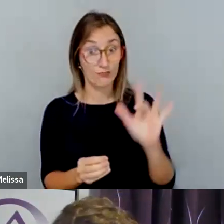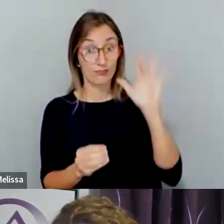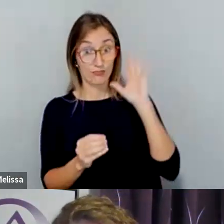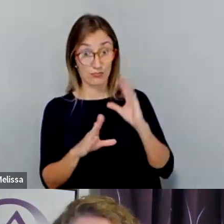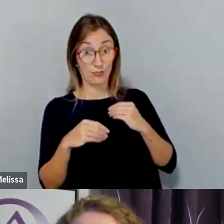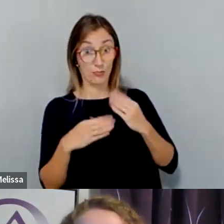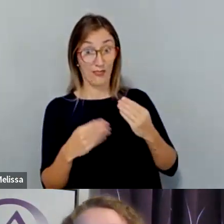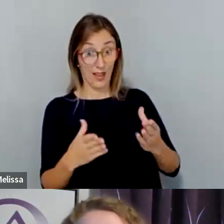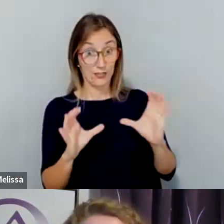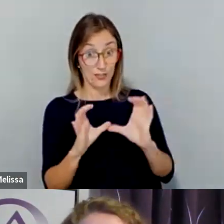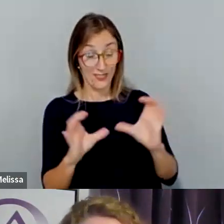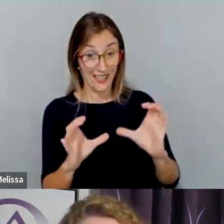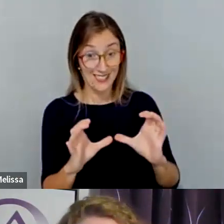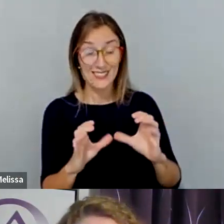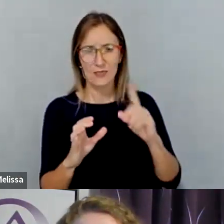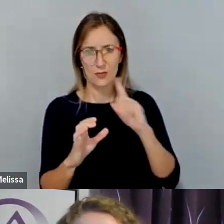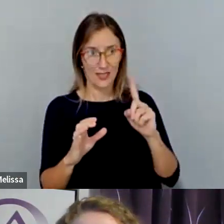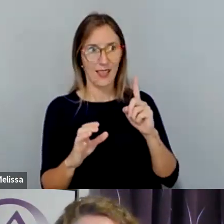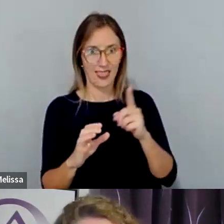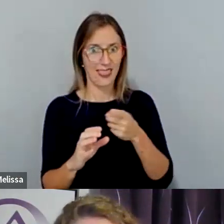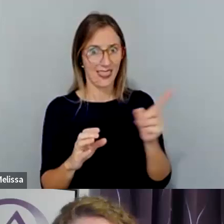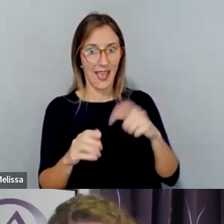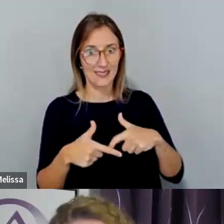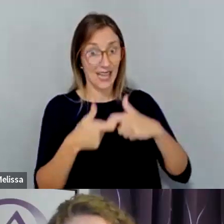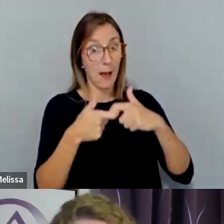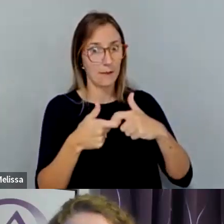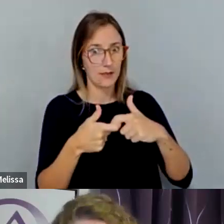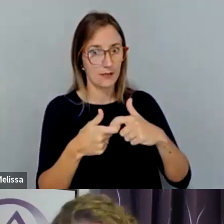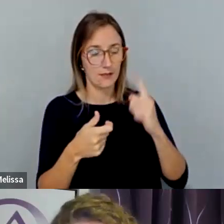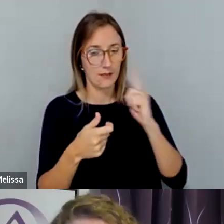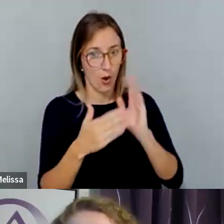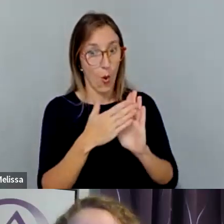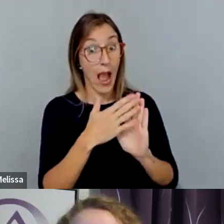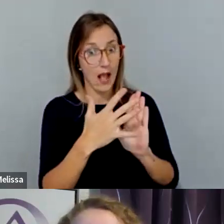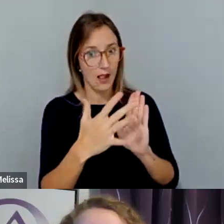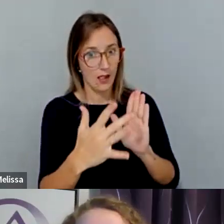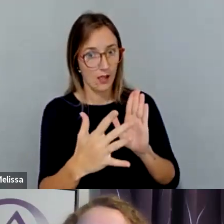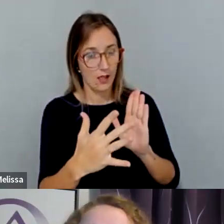It's really important because the one organization that was providing